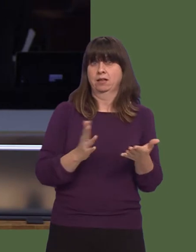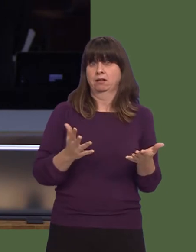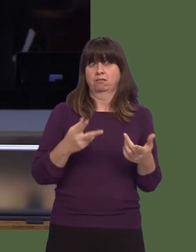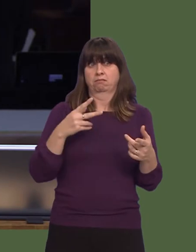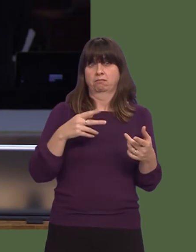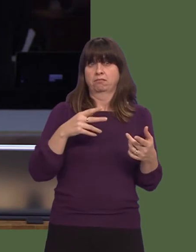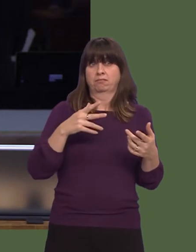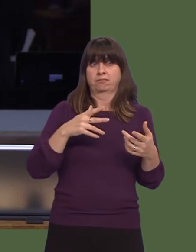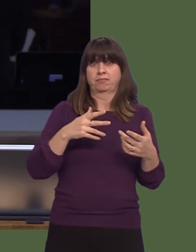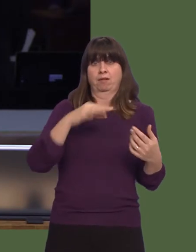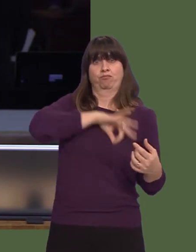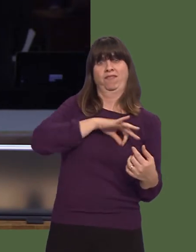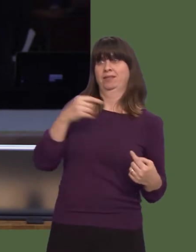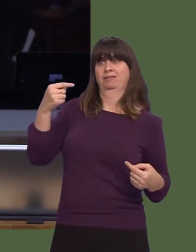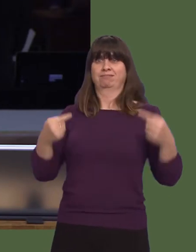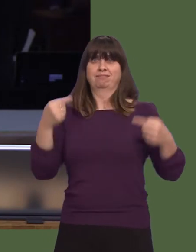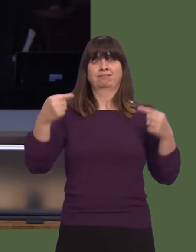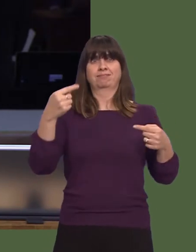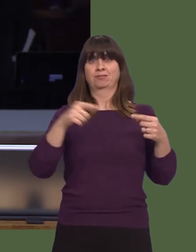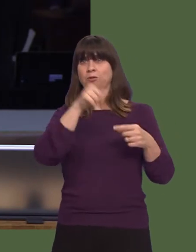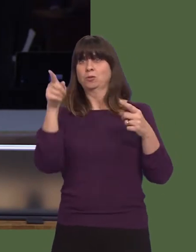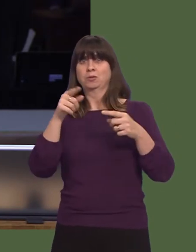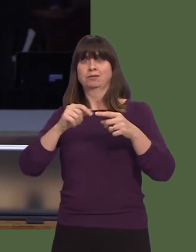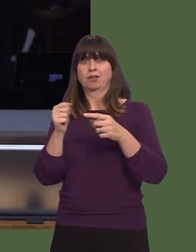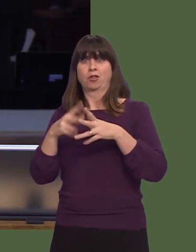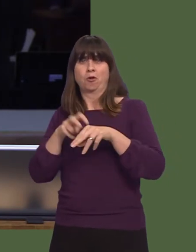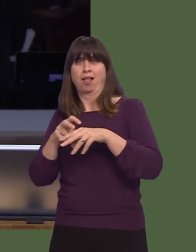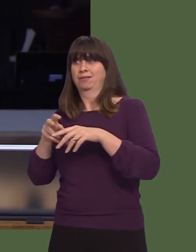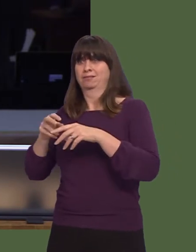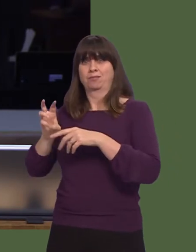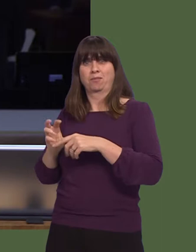of the United Kingdom, which compensates for the historical disadvantages that we have